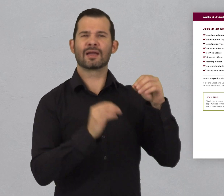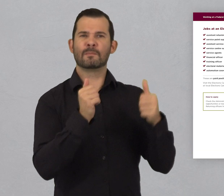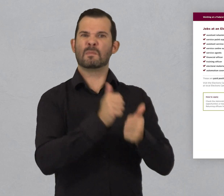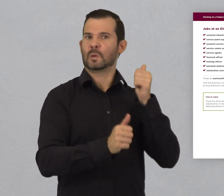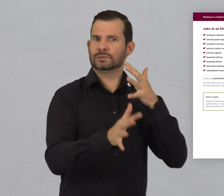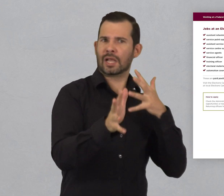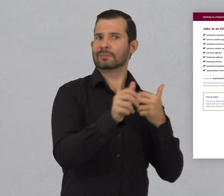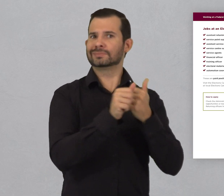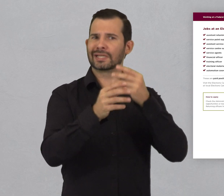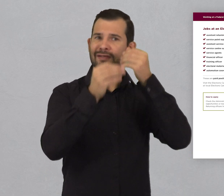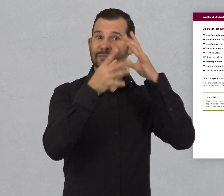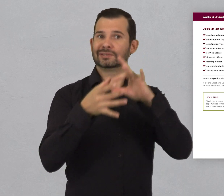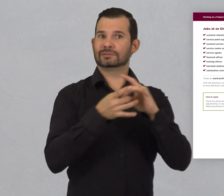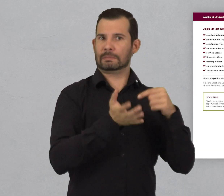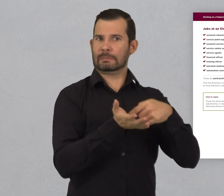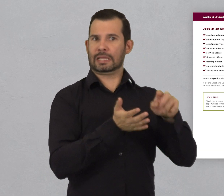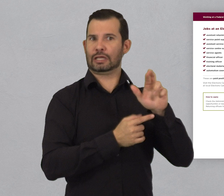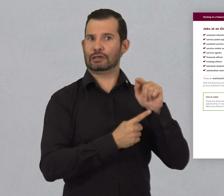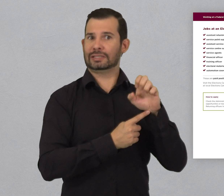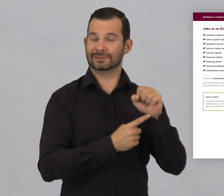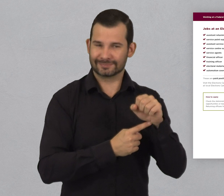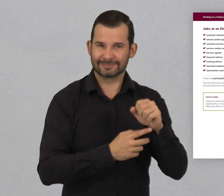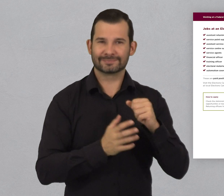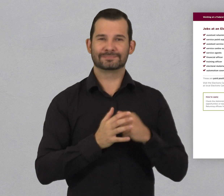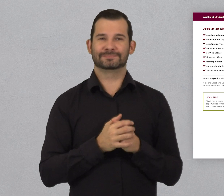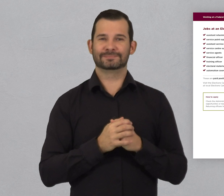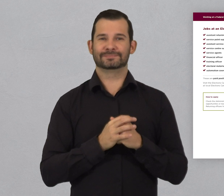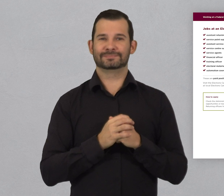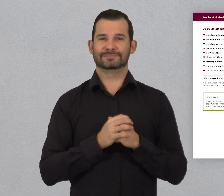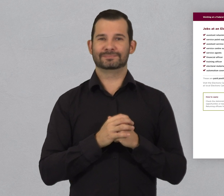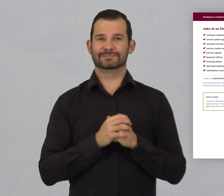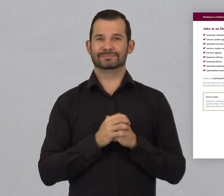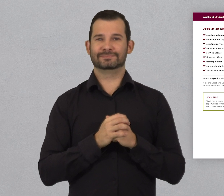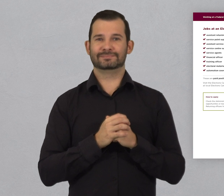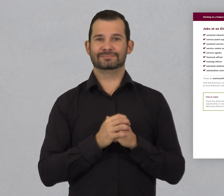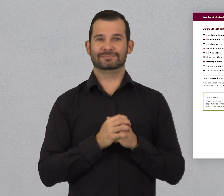most up-to-date information on pay rates. How to apply